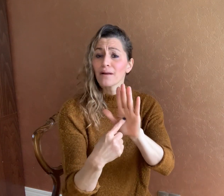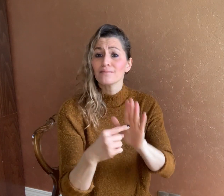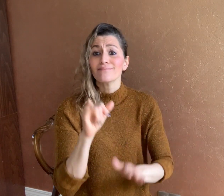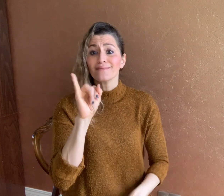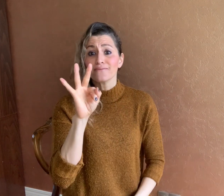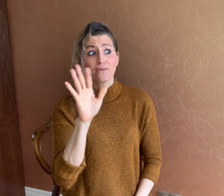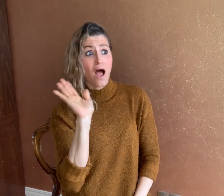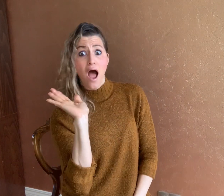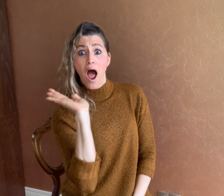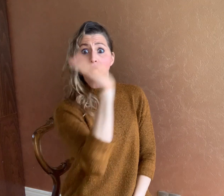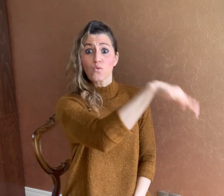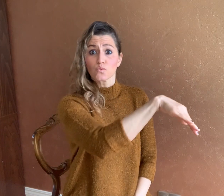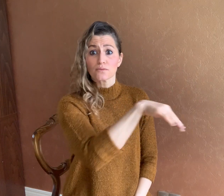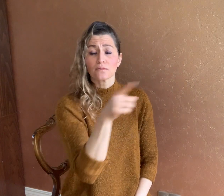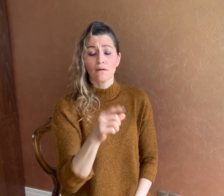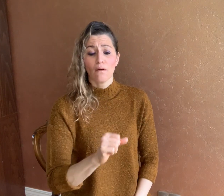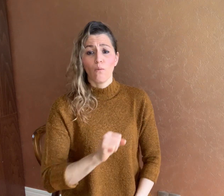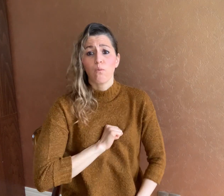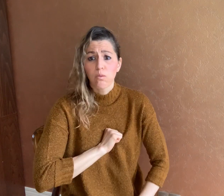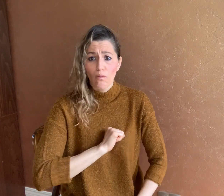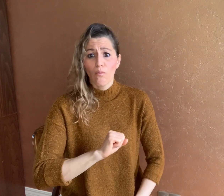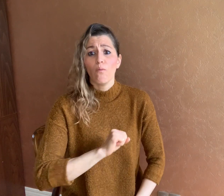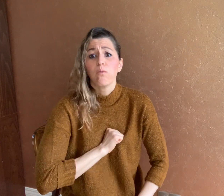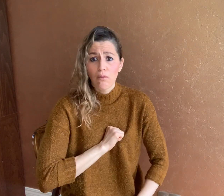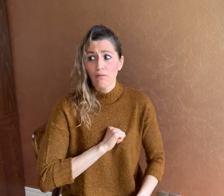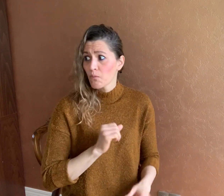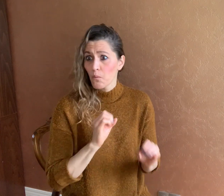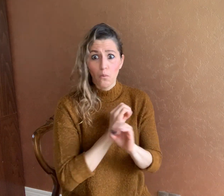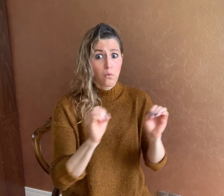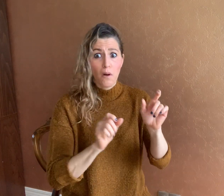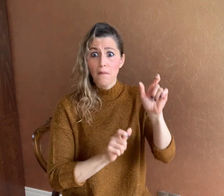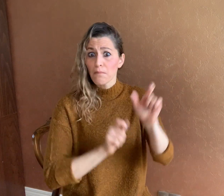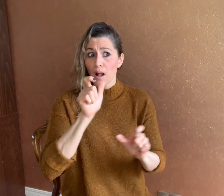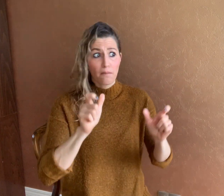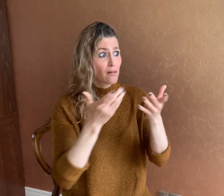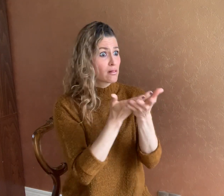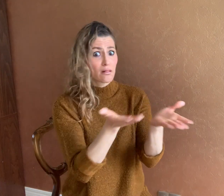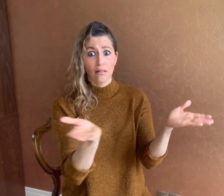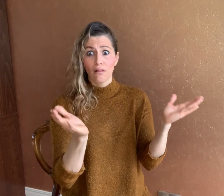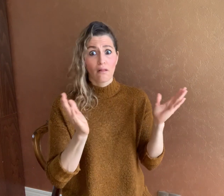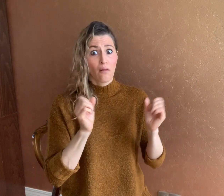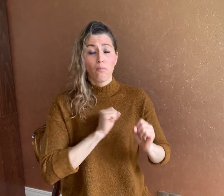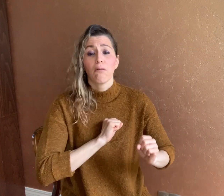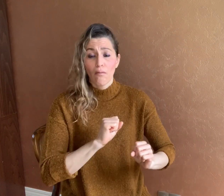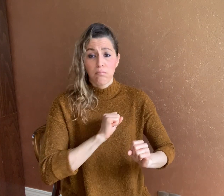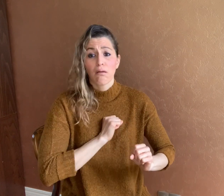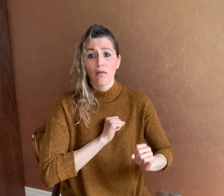so for example, coughing outside and no one is around,